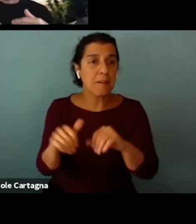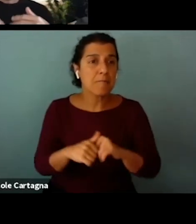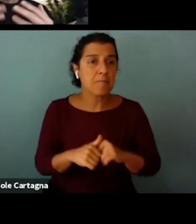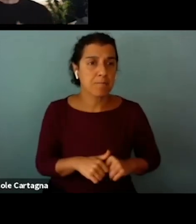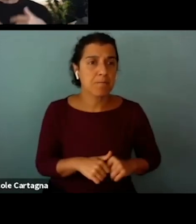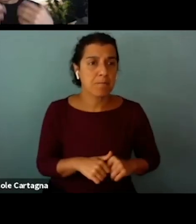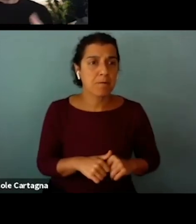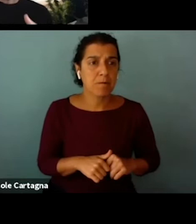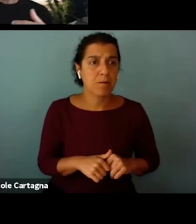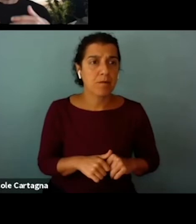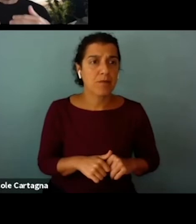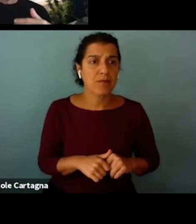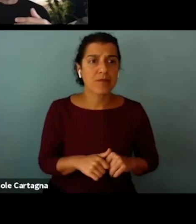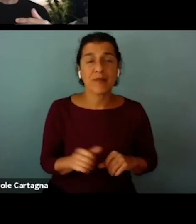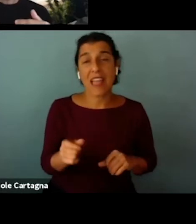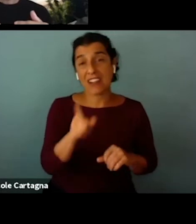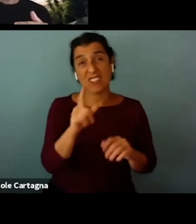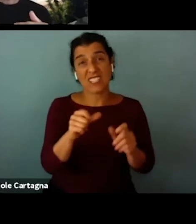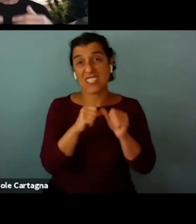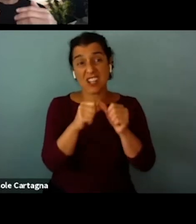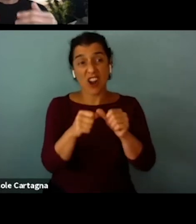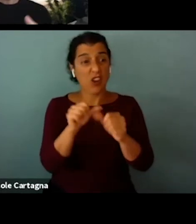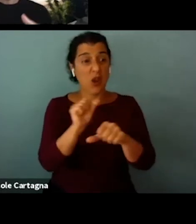really ongoing work in progress but we um